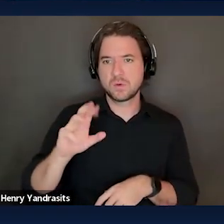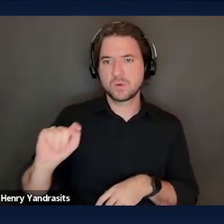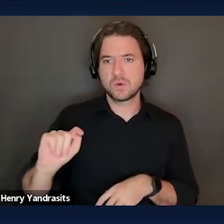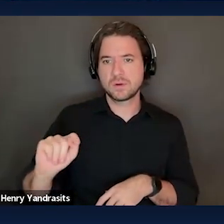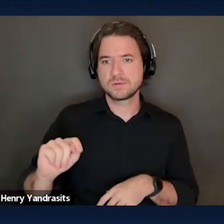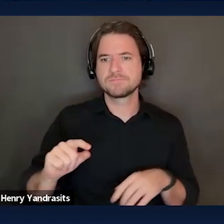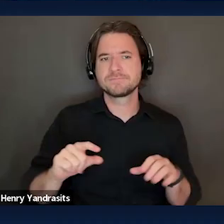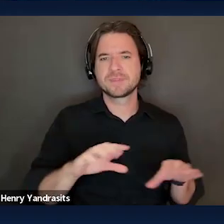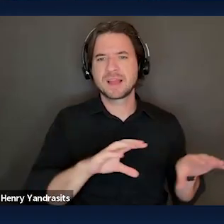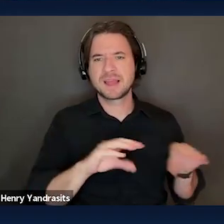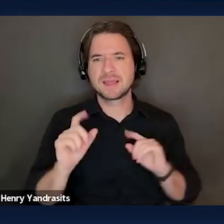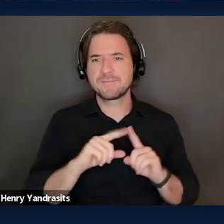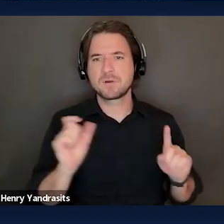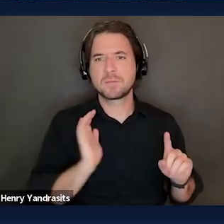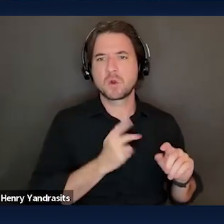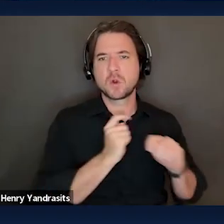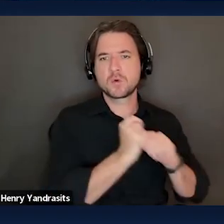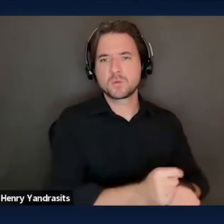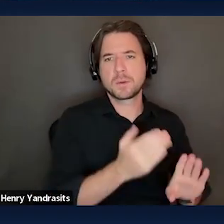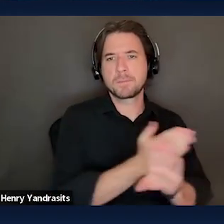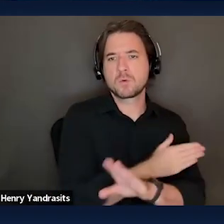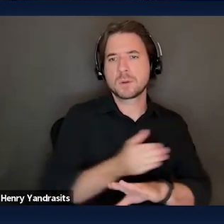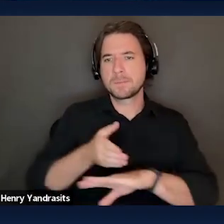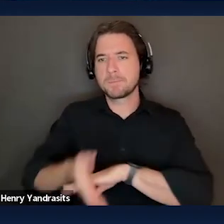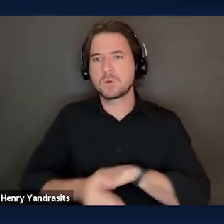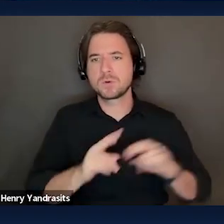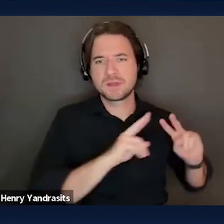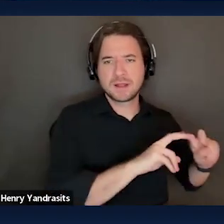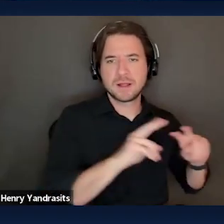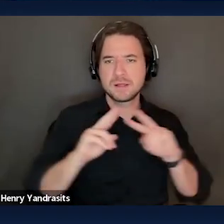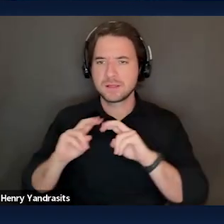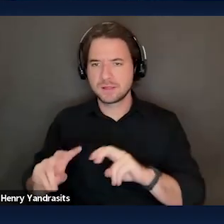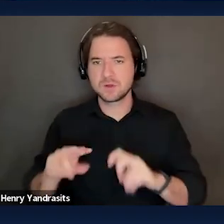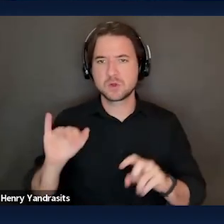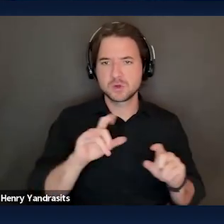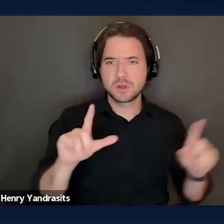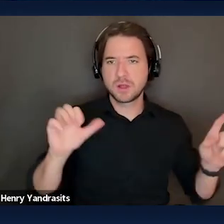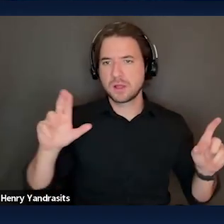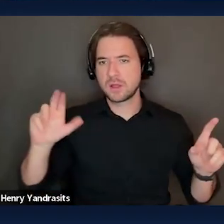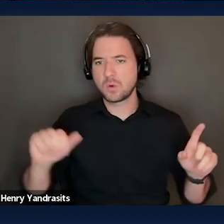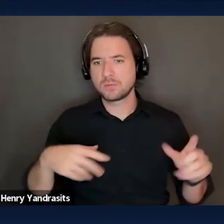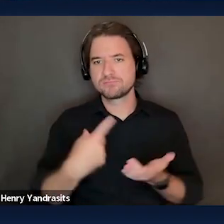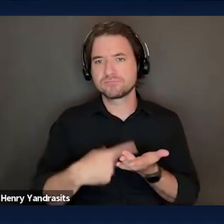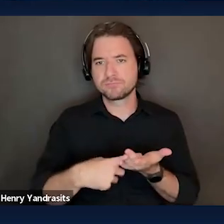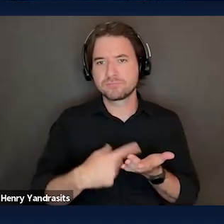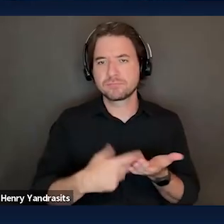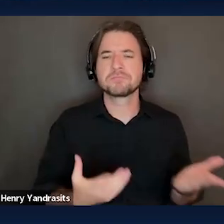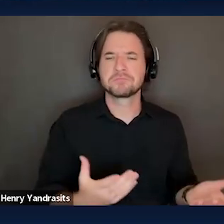from our traditional. pre- and post-analysis that Jill and Laura have been talking about.